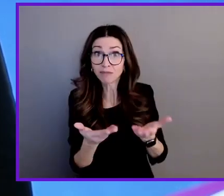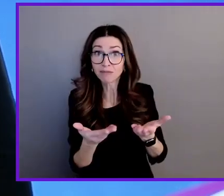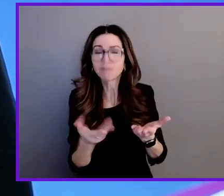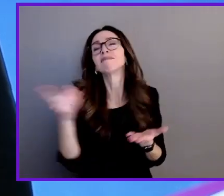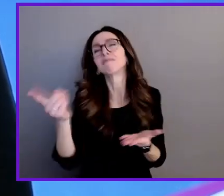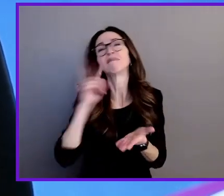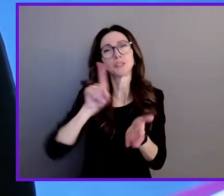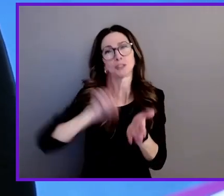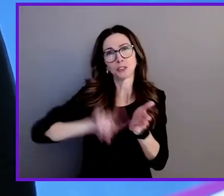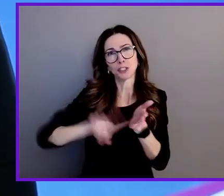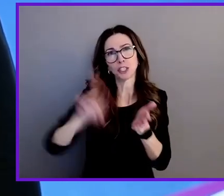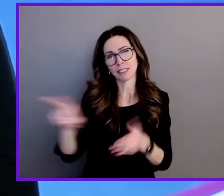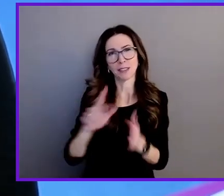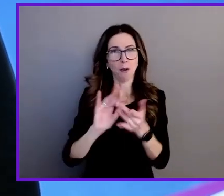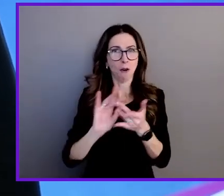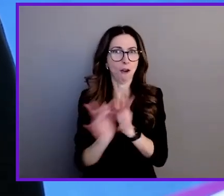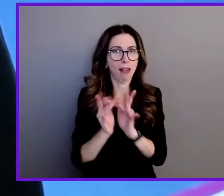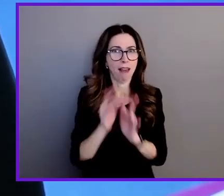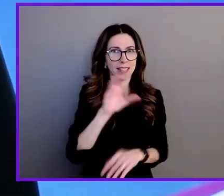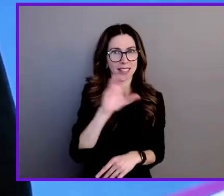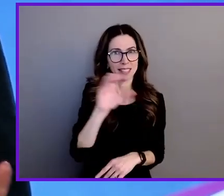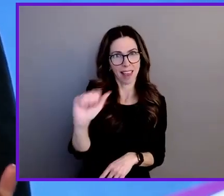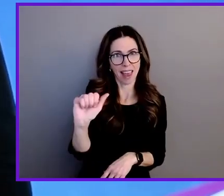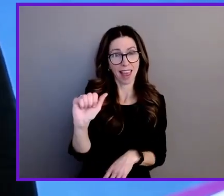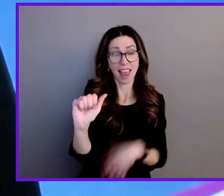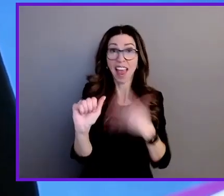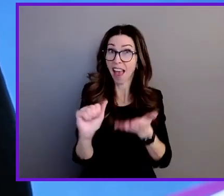annual reports. I know it sounds boring, but it’s really not!